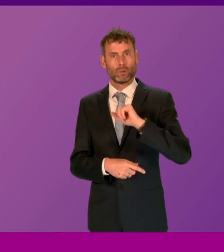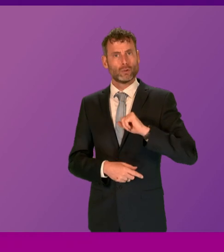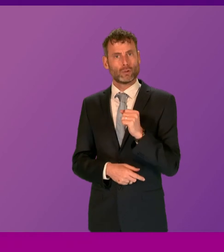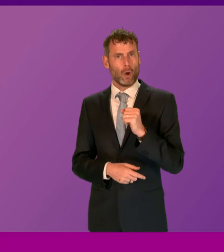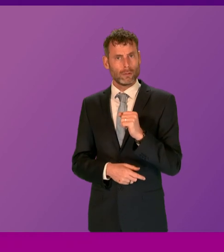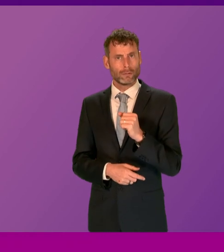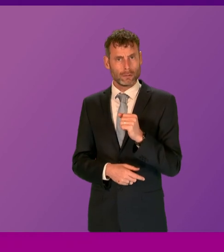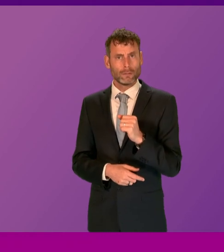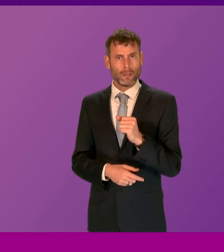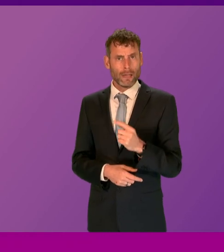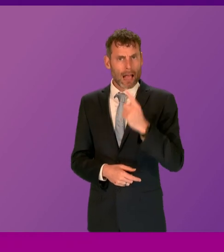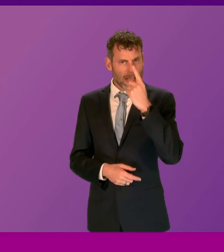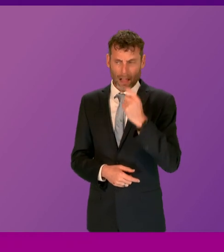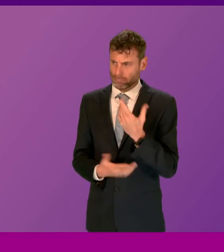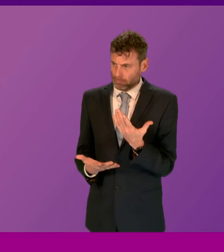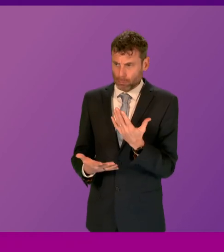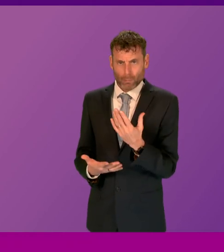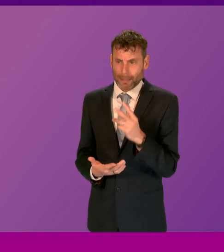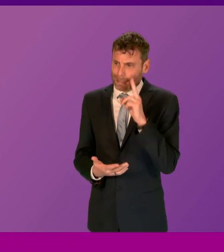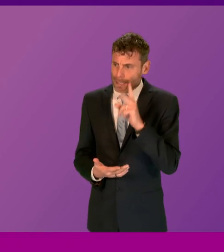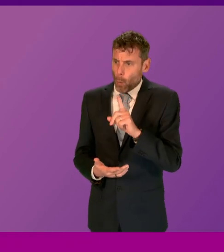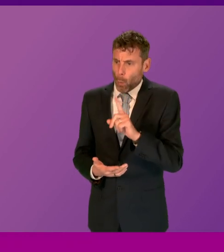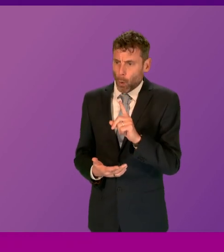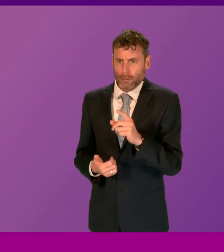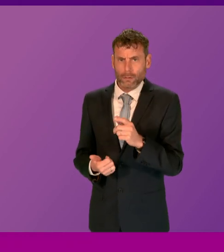from deer management, not only through the socioeconomic opportunities that it offers,